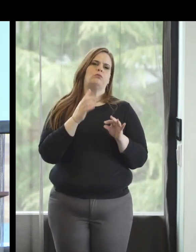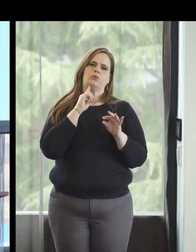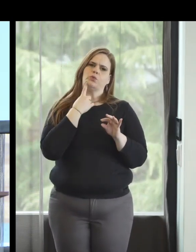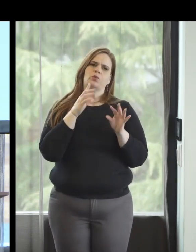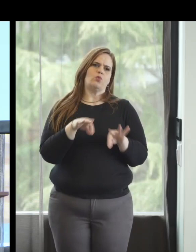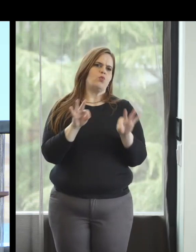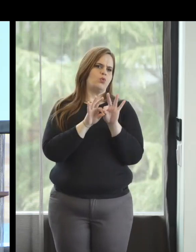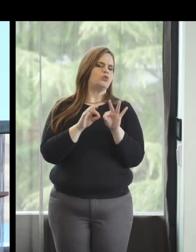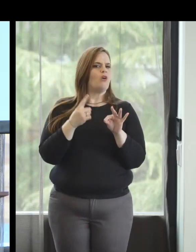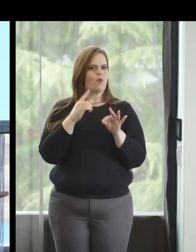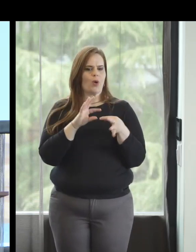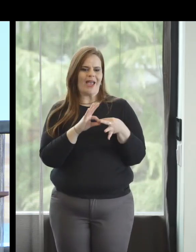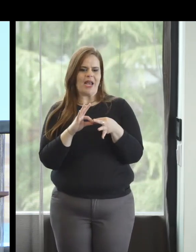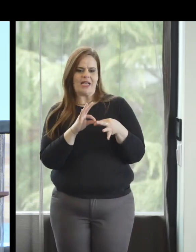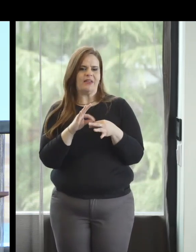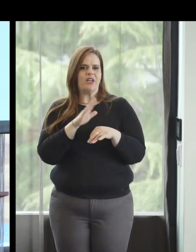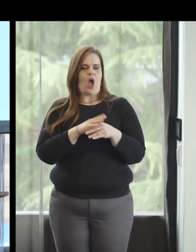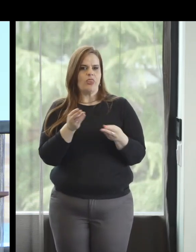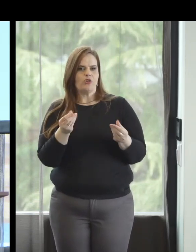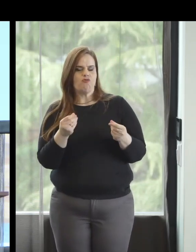the ground and how people actually get from place